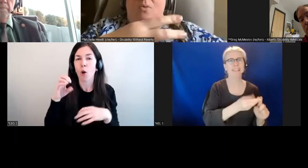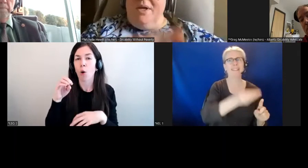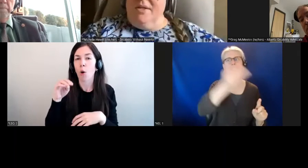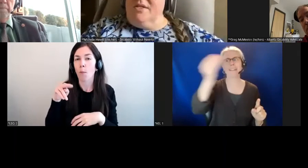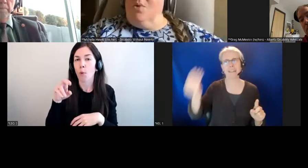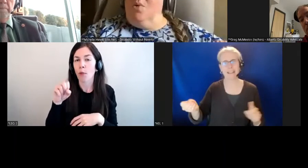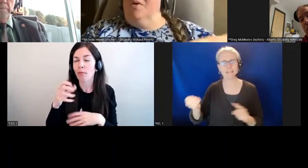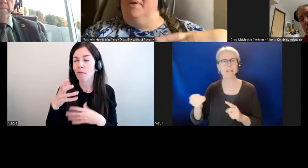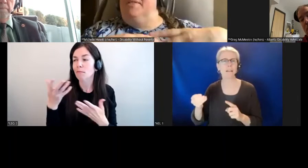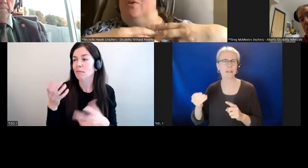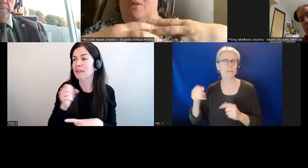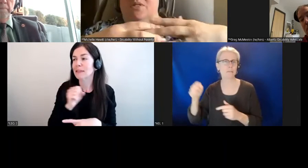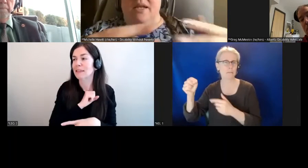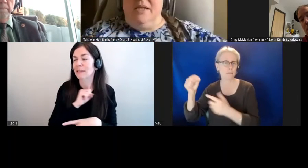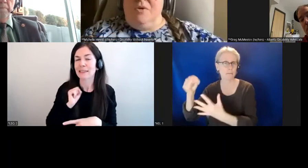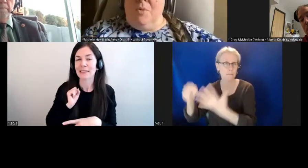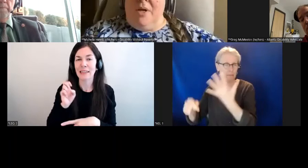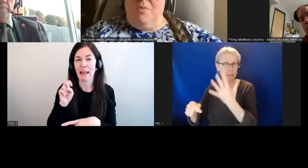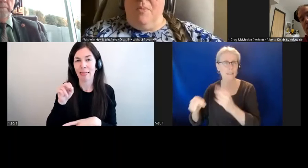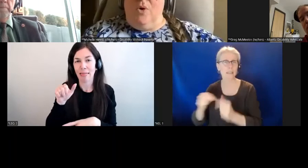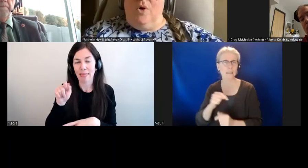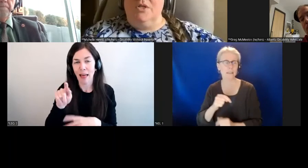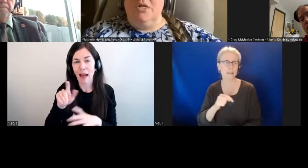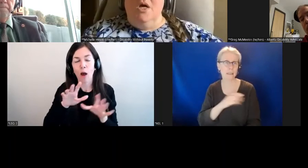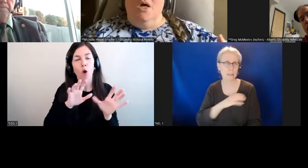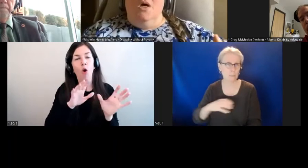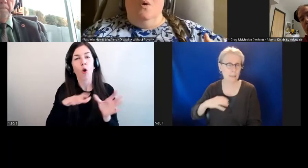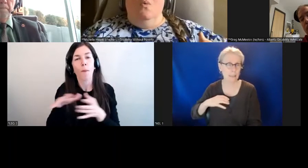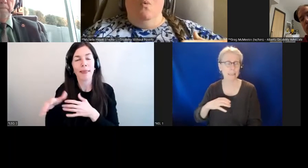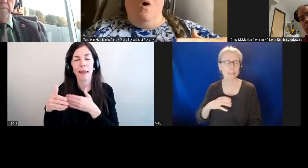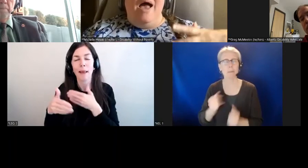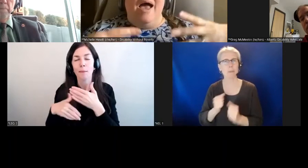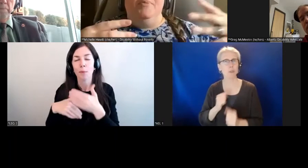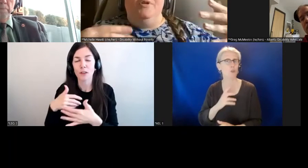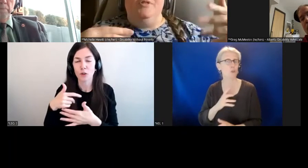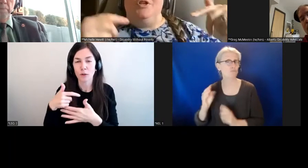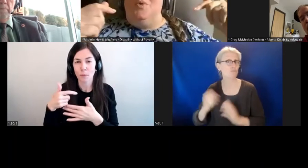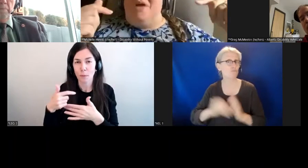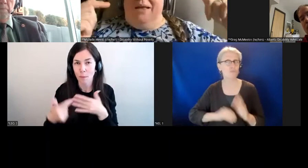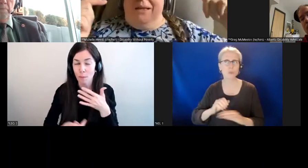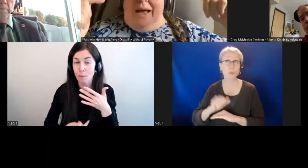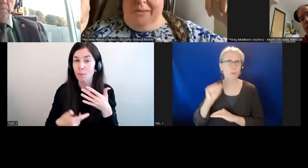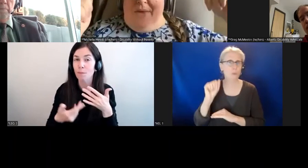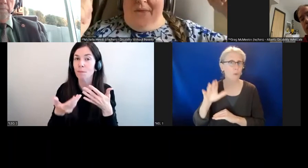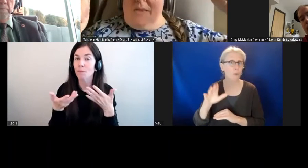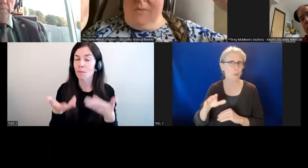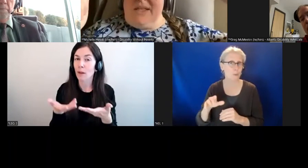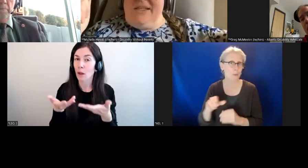MAYBE BE A WITNESS TO A COMMITTEE OR SEND IN A WRITTEN REPORT. WHAT HAPPENS - I THINK THERE